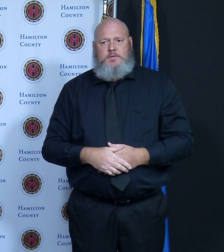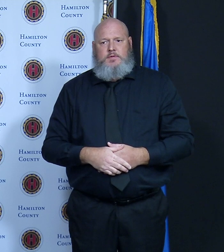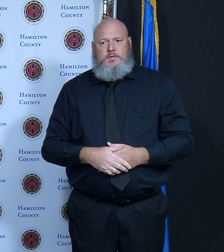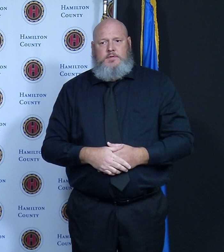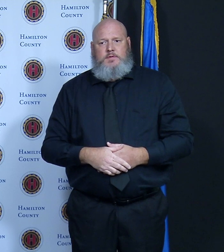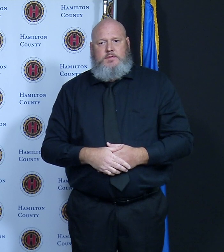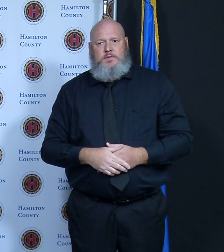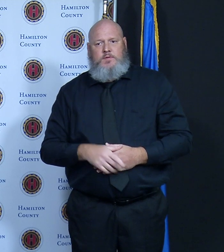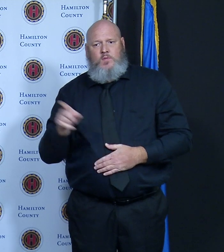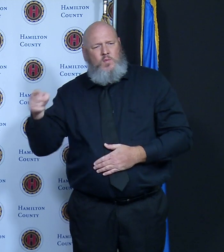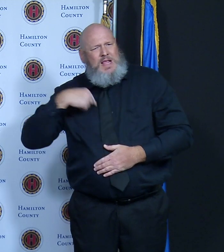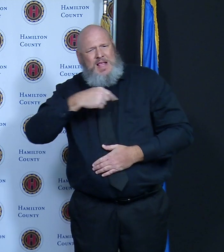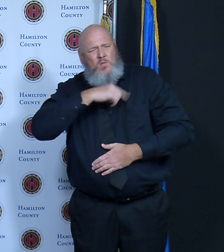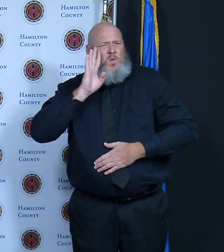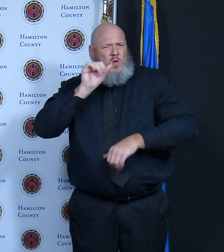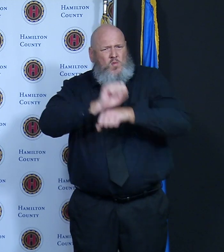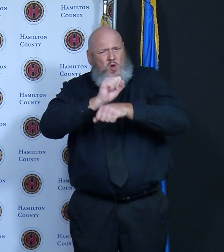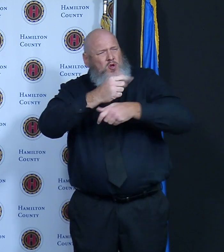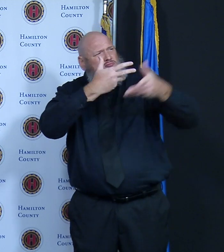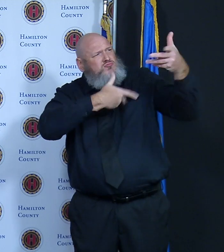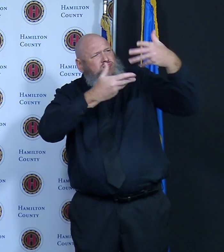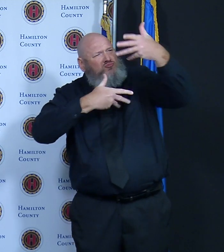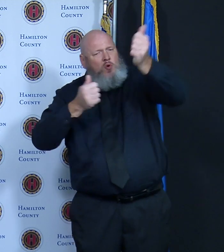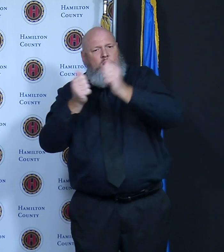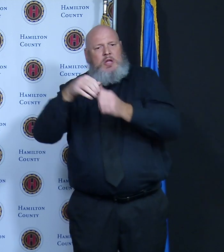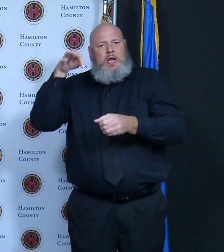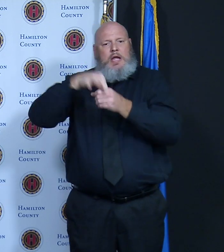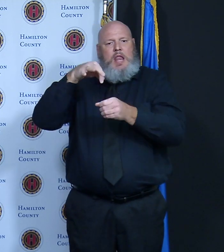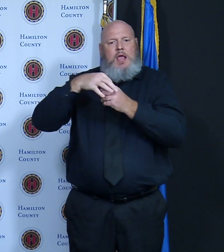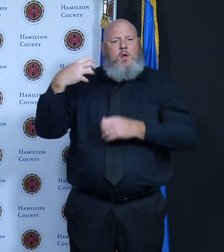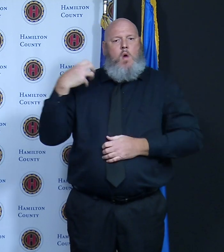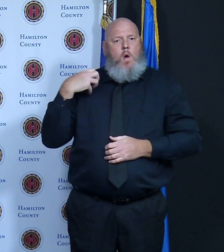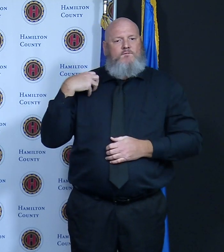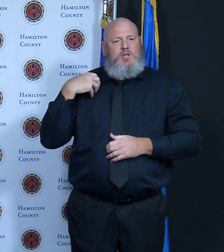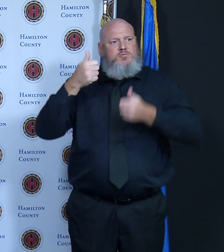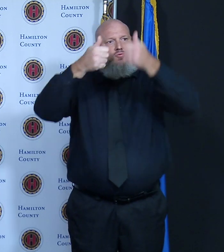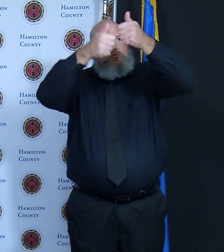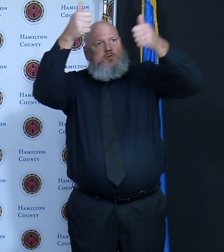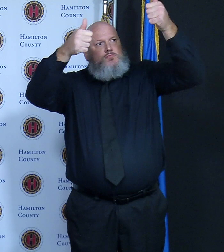providers as well as working through the healthcare collaborative they're a great